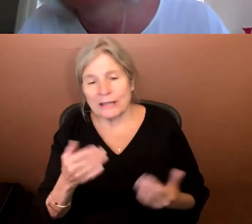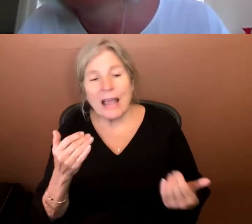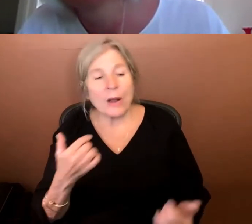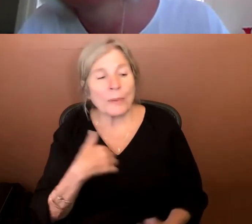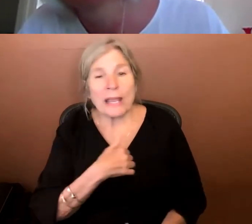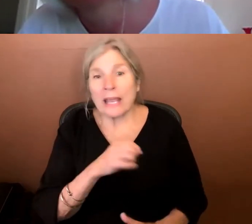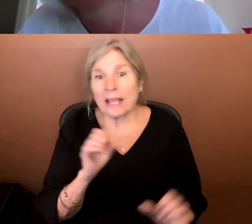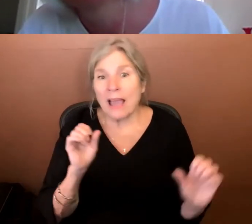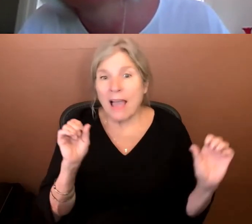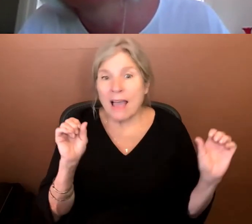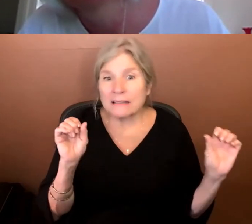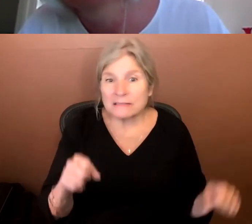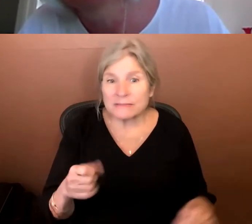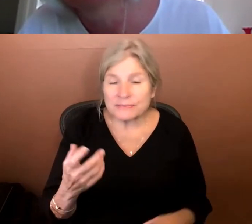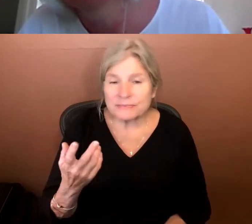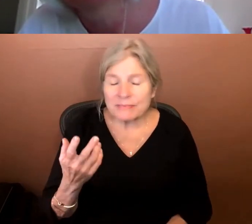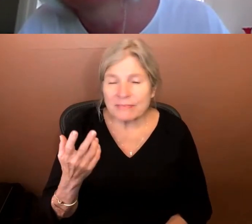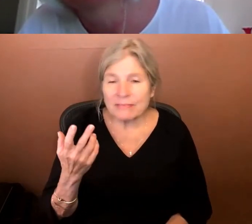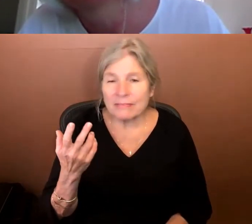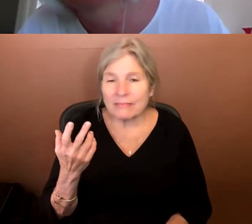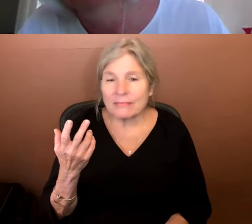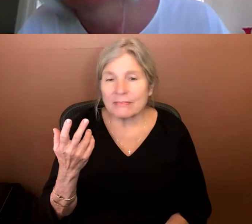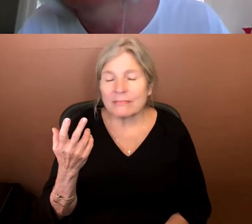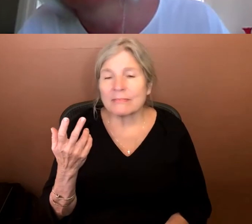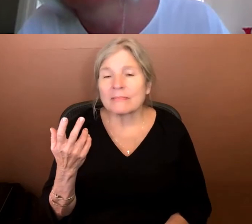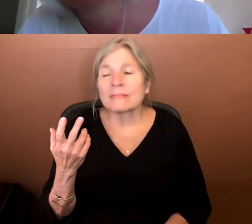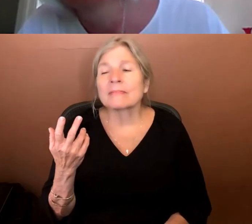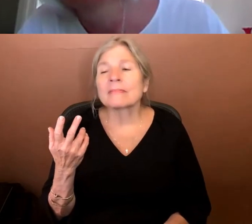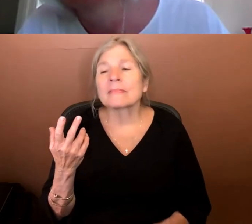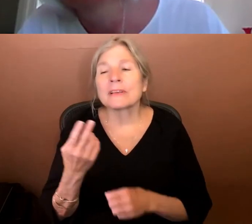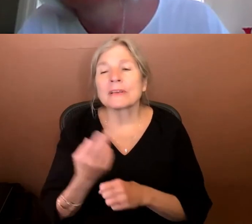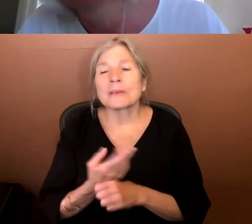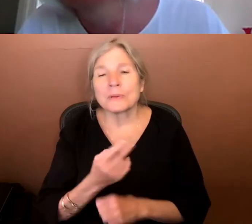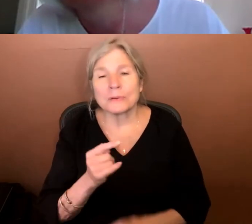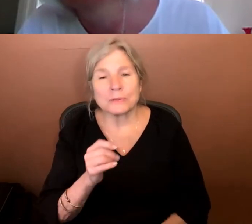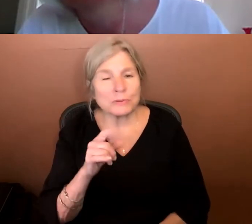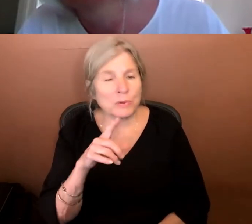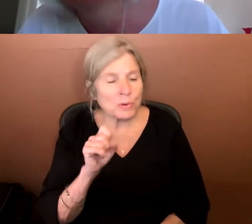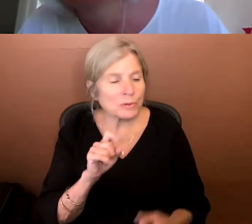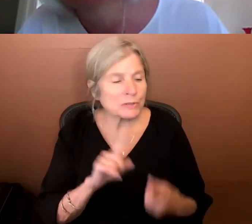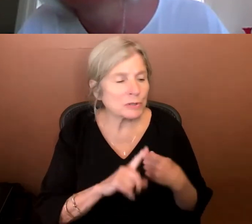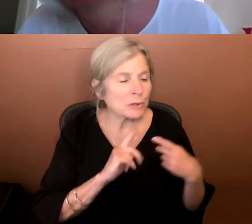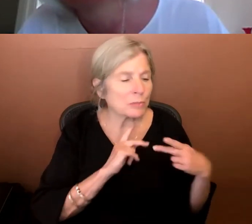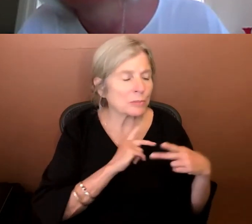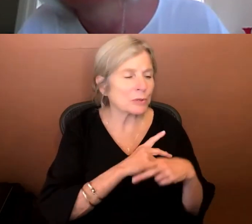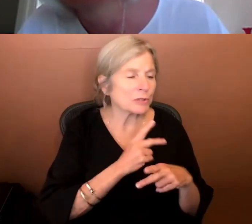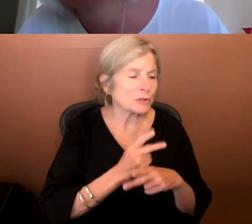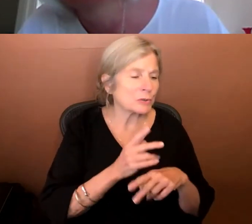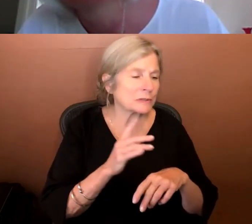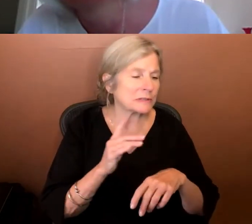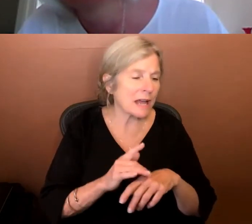can use tools to produce tactile designs much